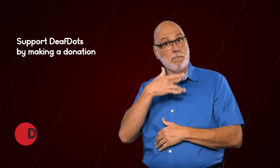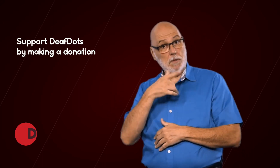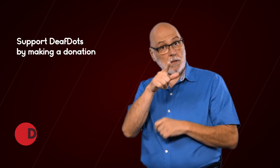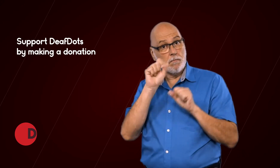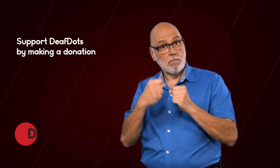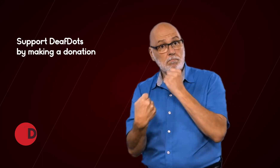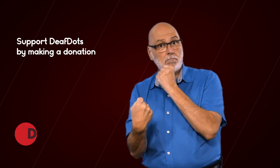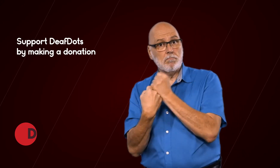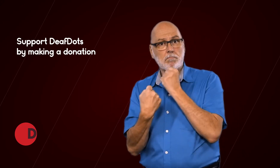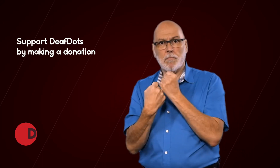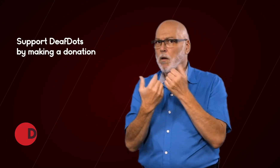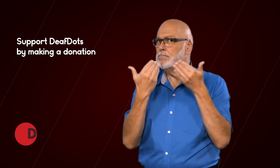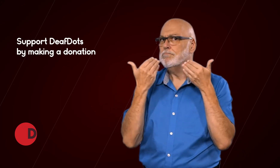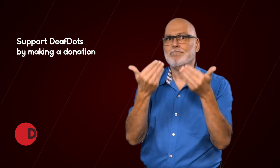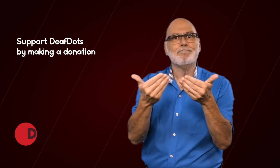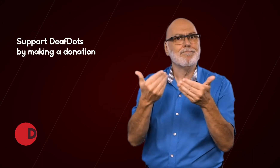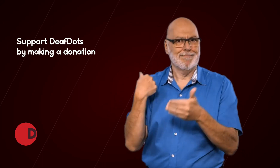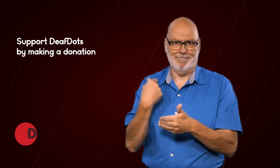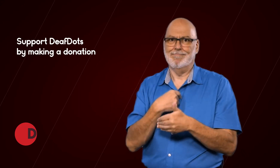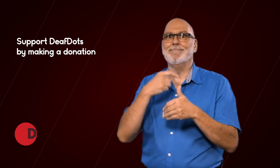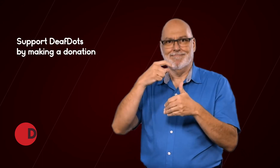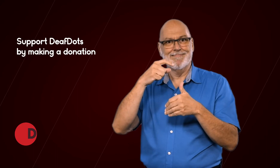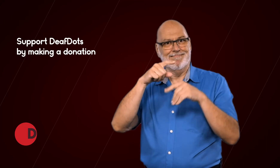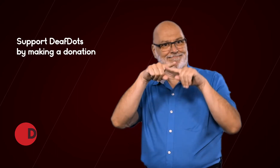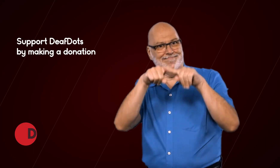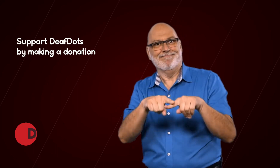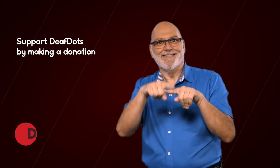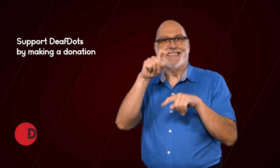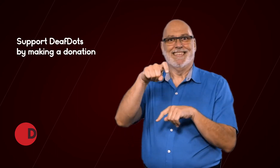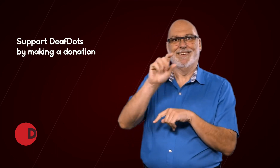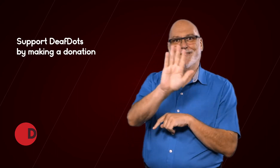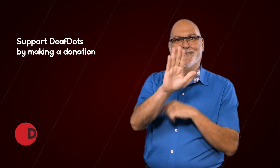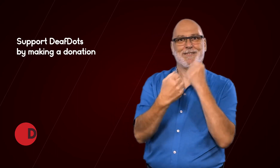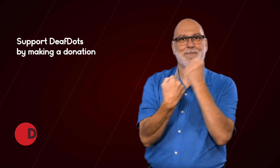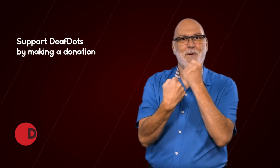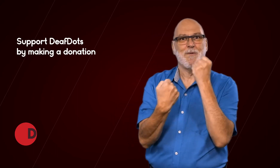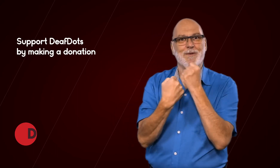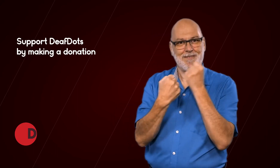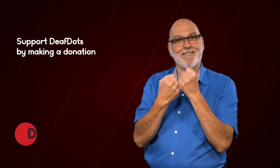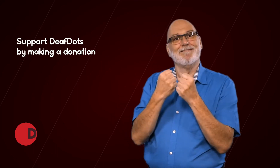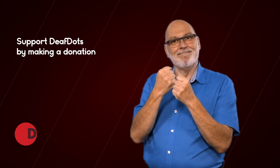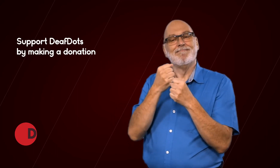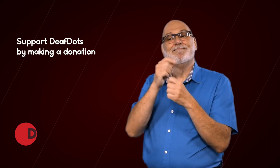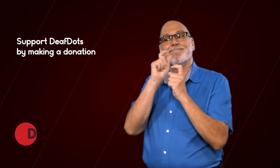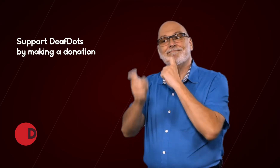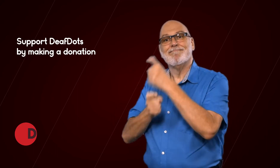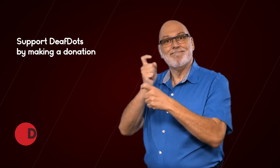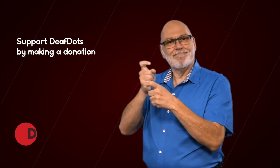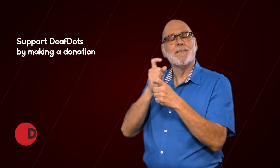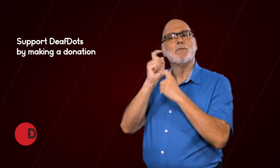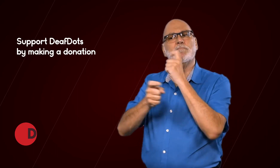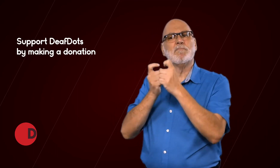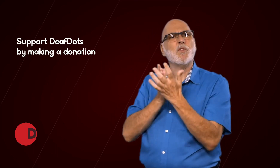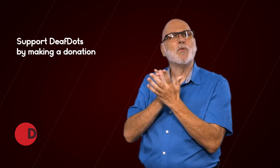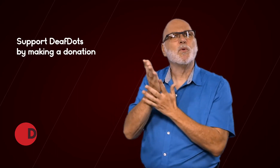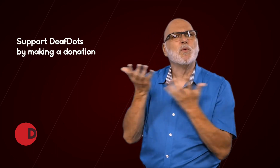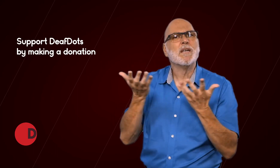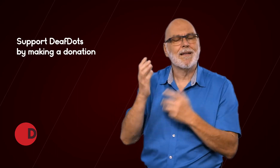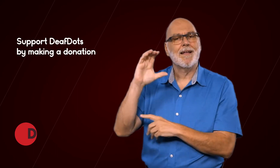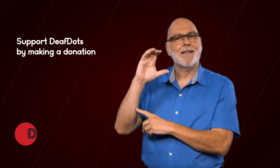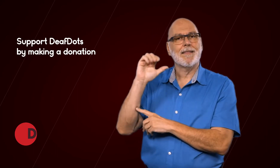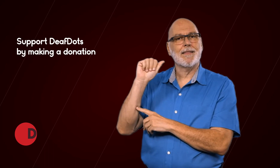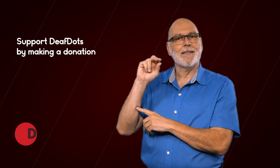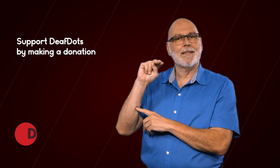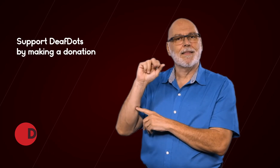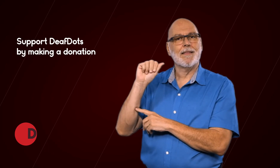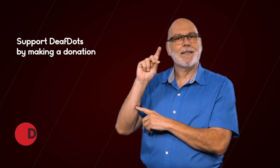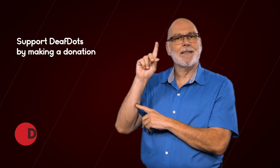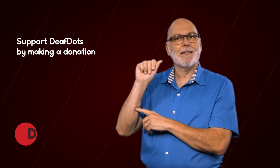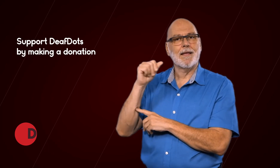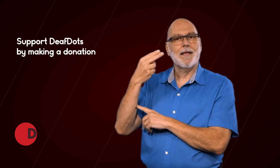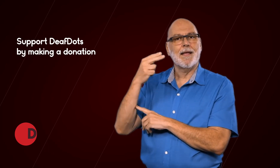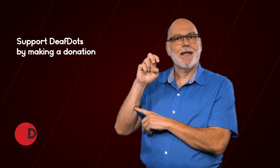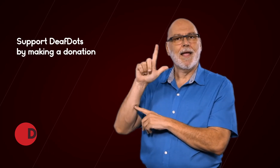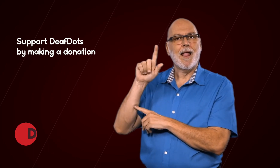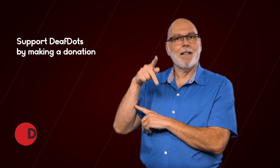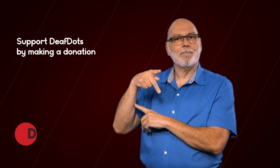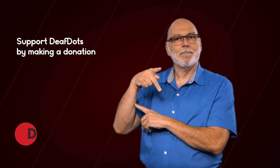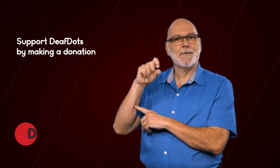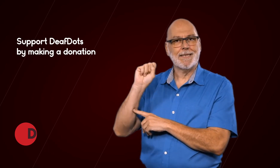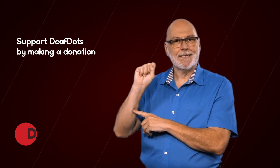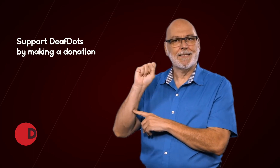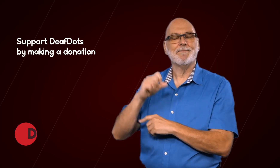we need your support by making donations through CanadaHelps.